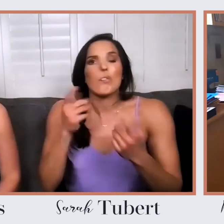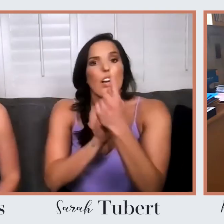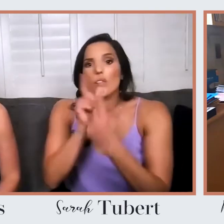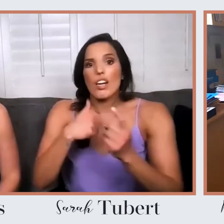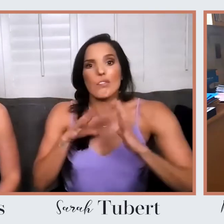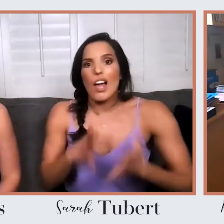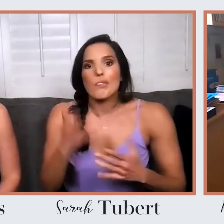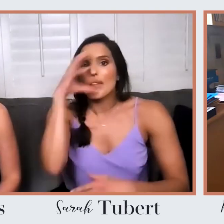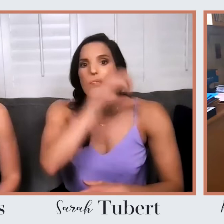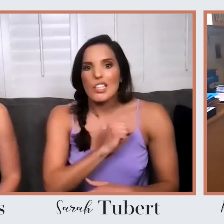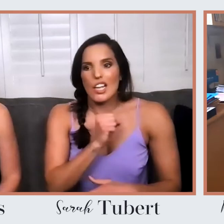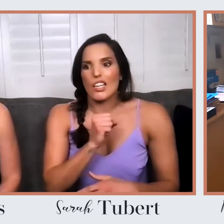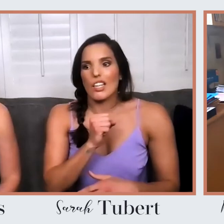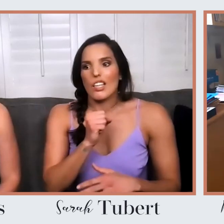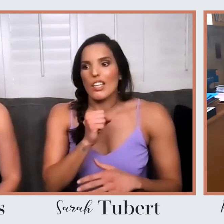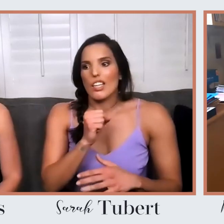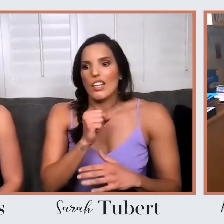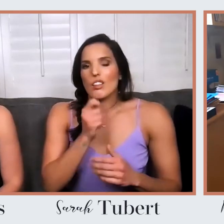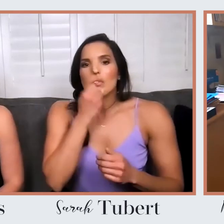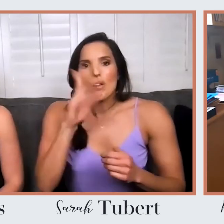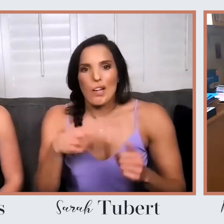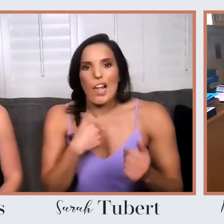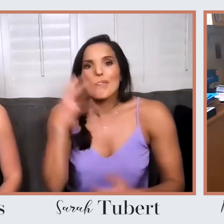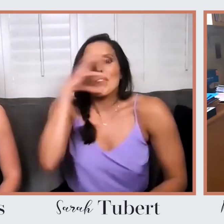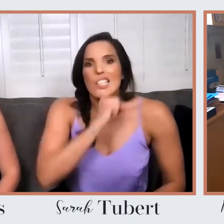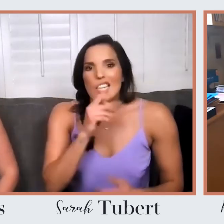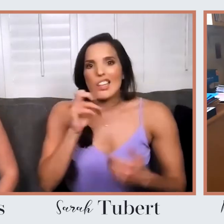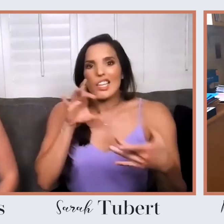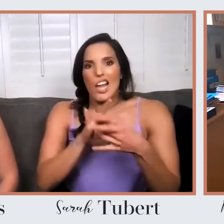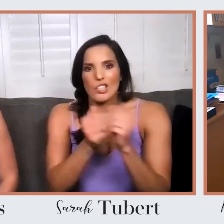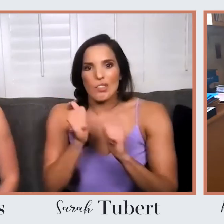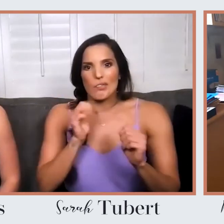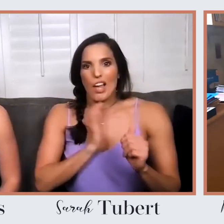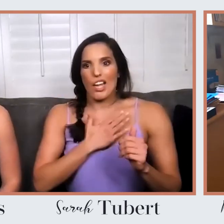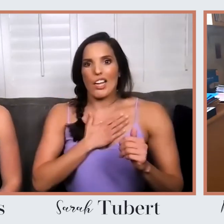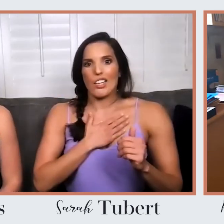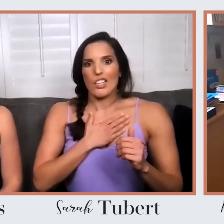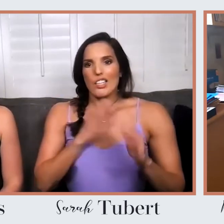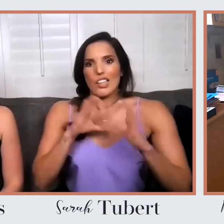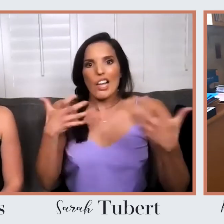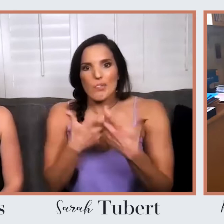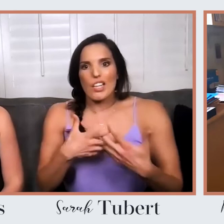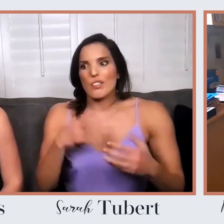so I, one-on-one I'm fine, but I'm missing the warmups. I'm missing the connection with my classmates,